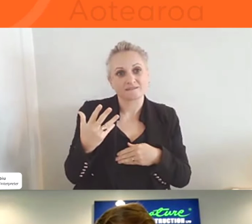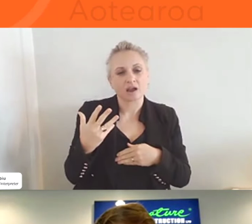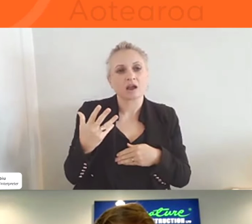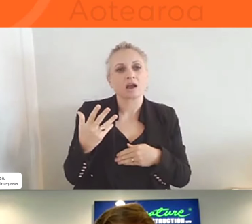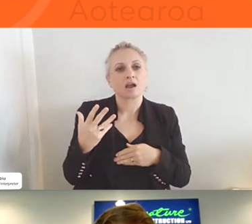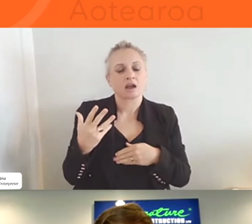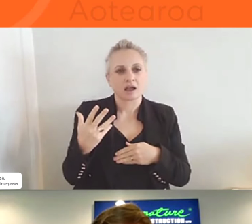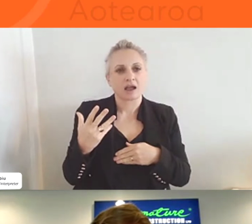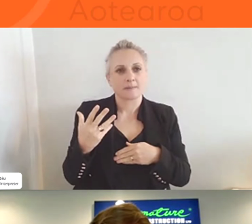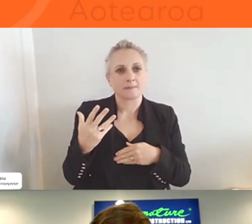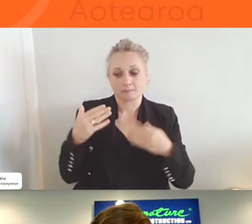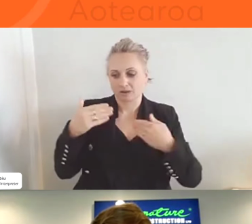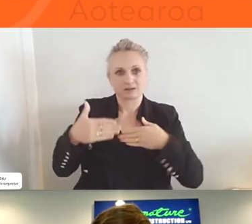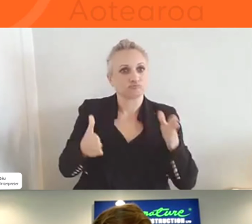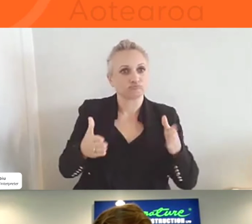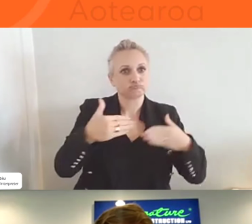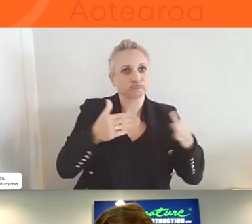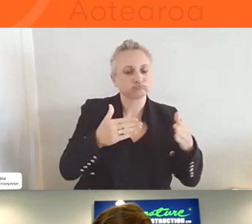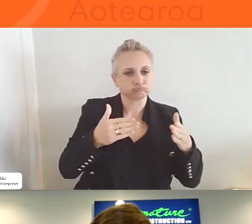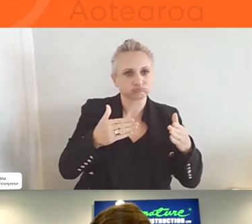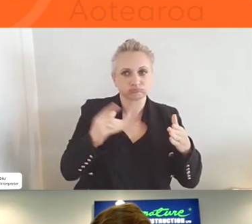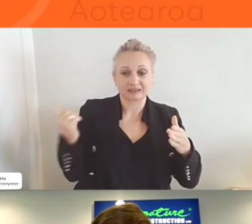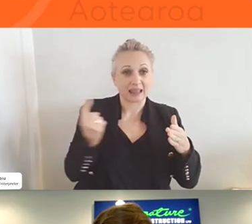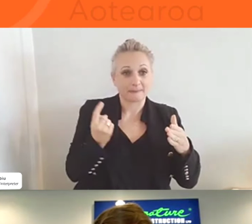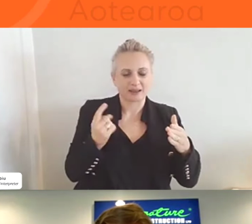because you want that point of difference from a sales perspective.